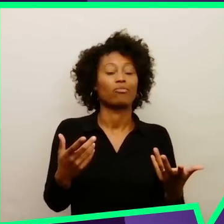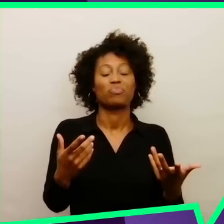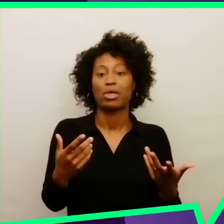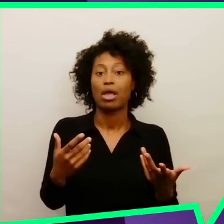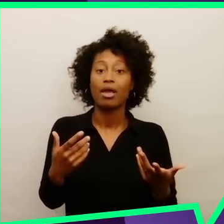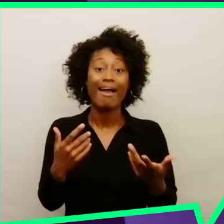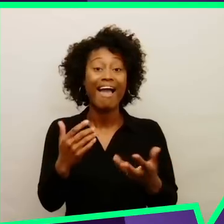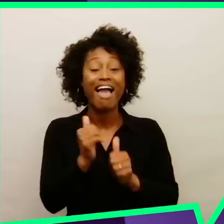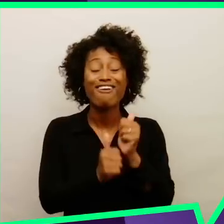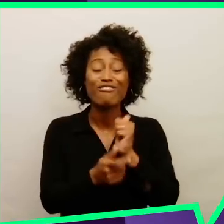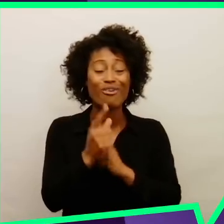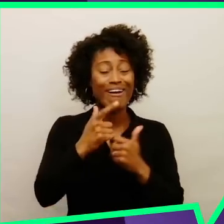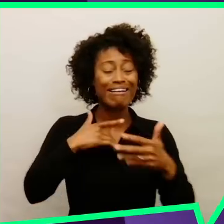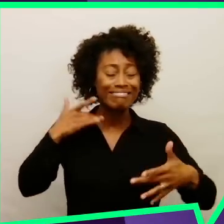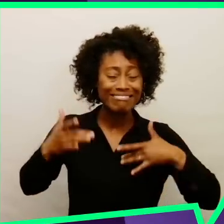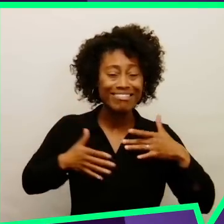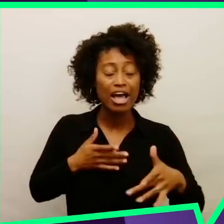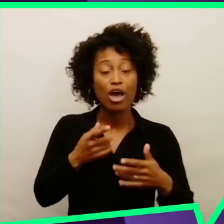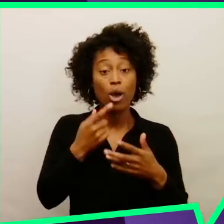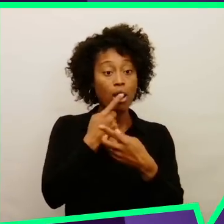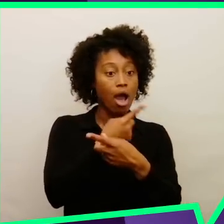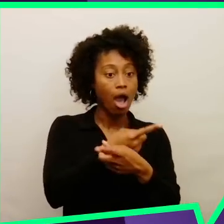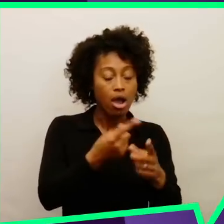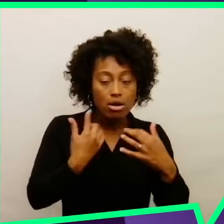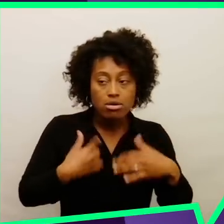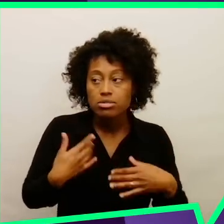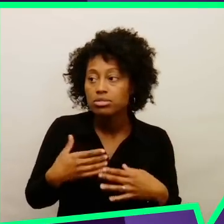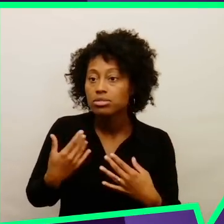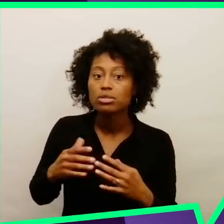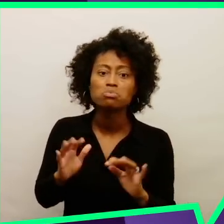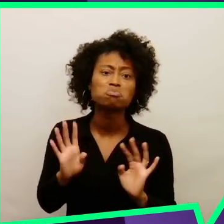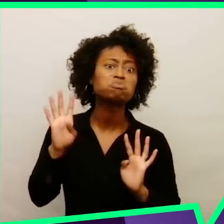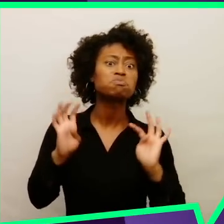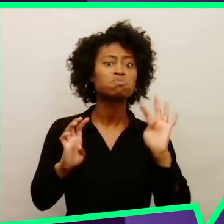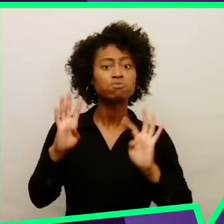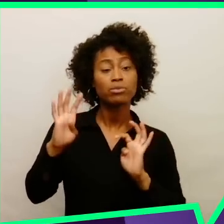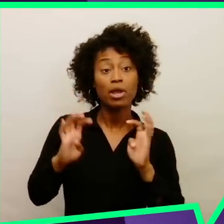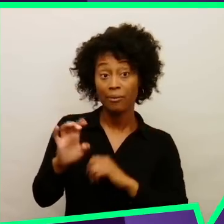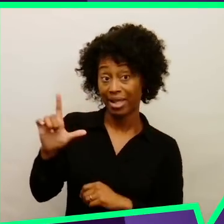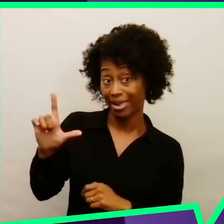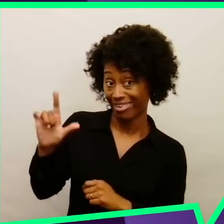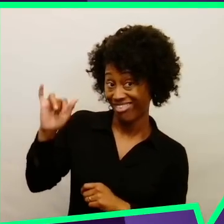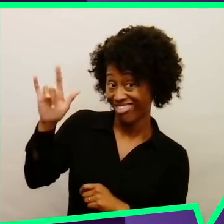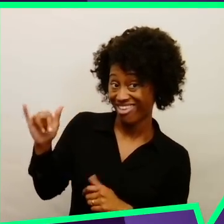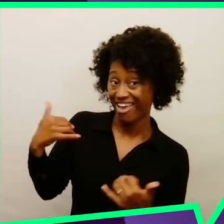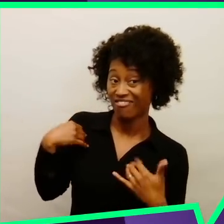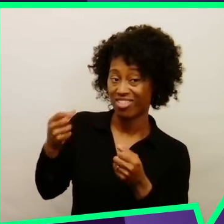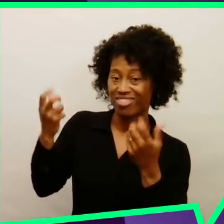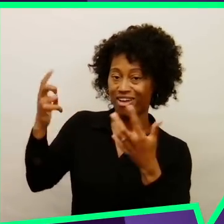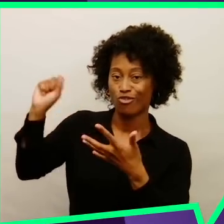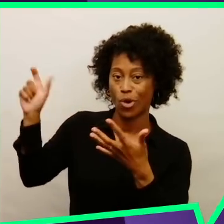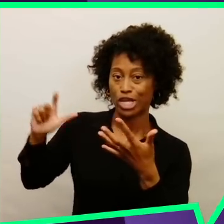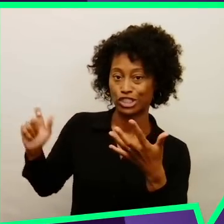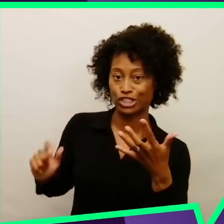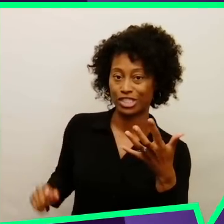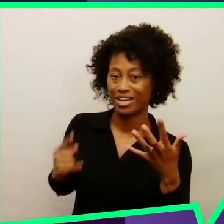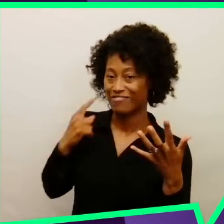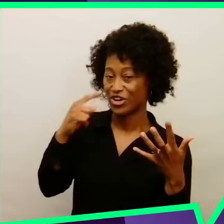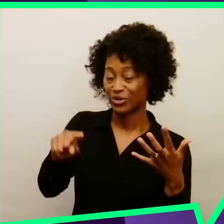Thanks so much for having me. I'm super excited to be here. Oh, man, this definitely made waves when it was announced not long ago.